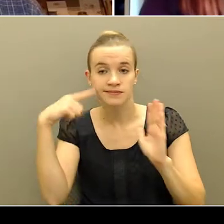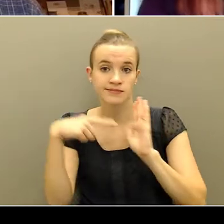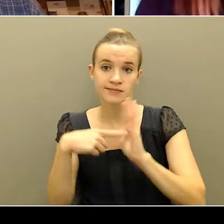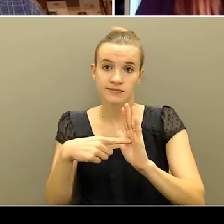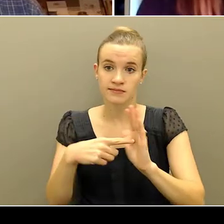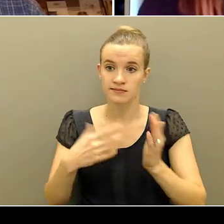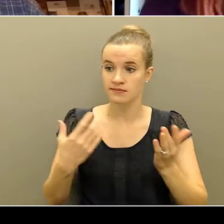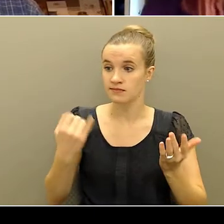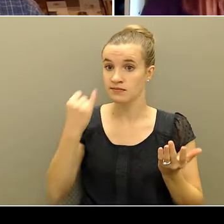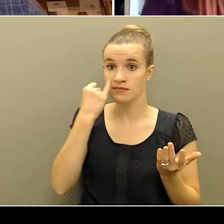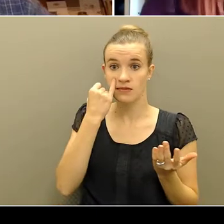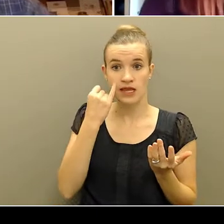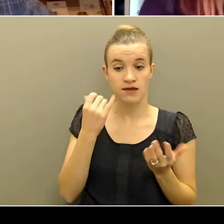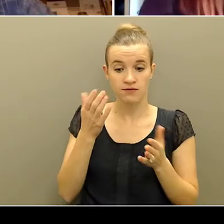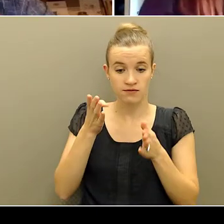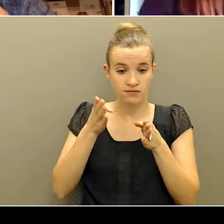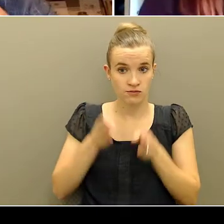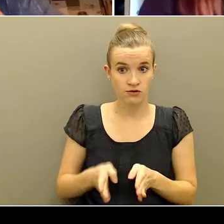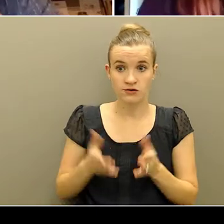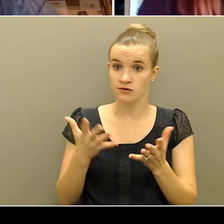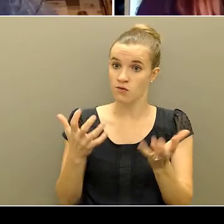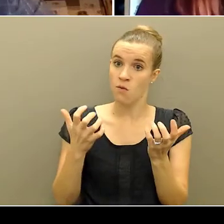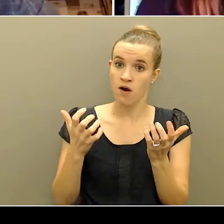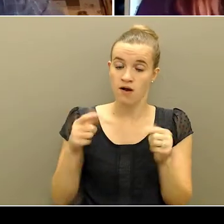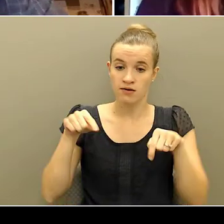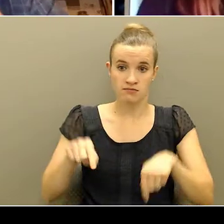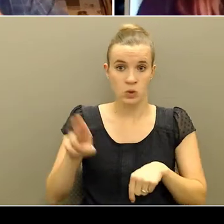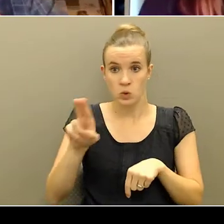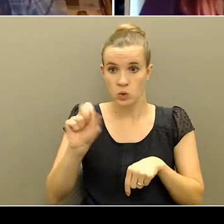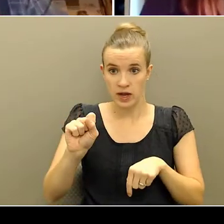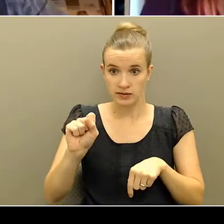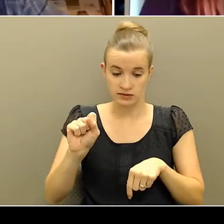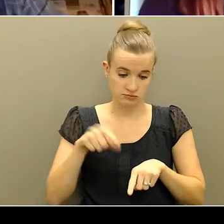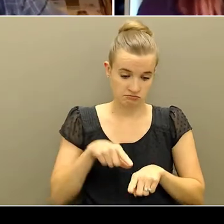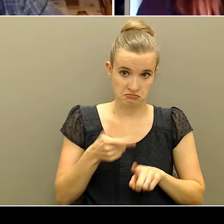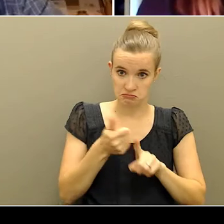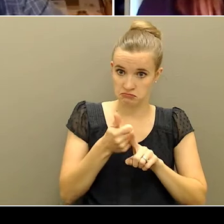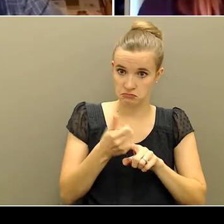around the United States, well, you can go to the site, you know, maybe you're